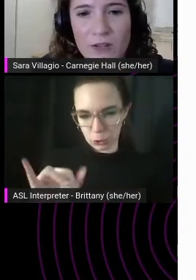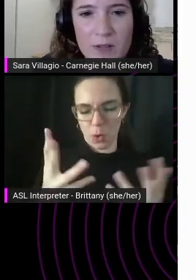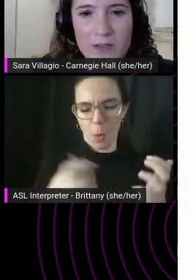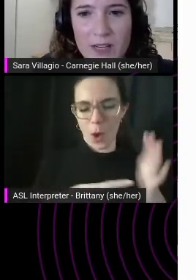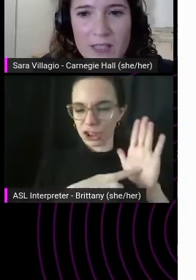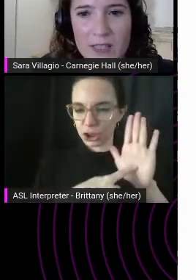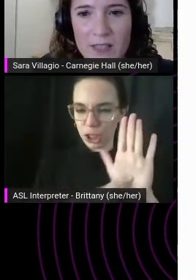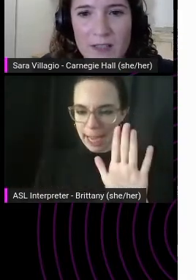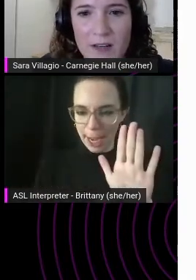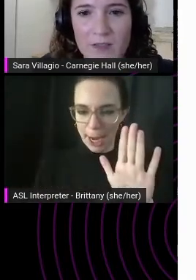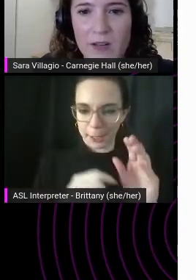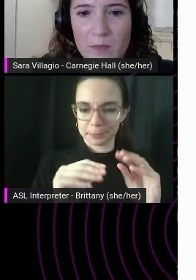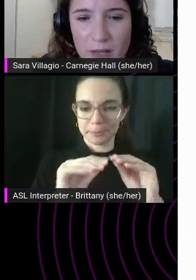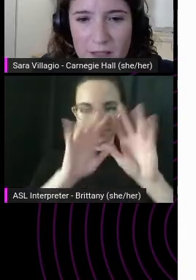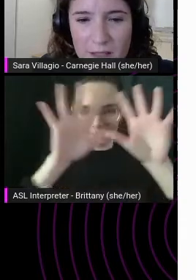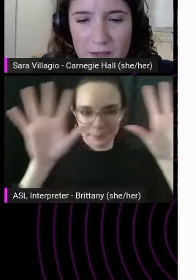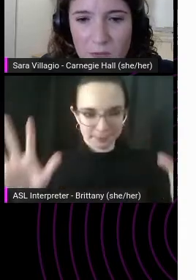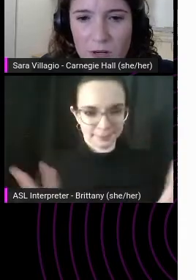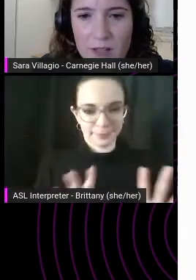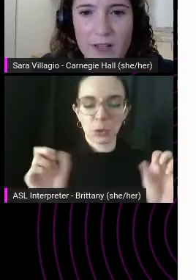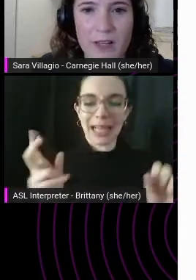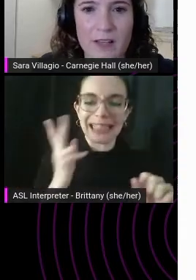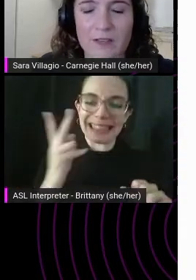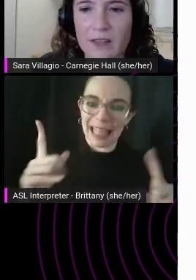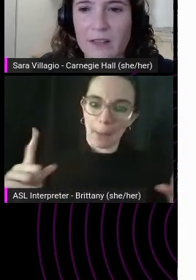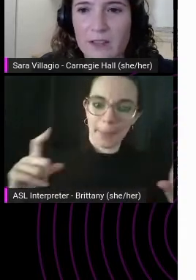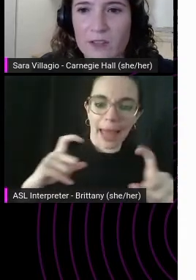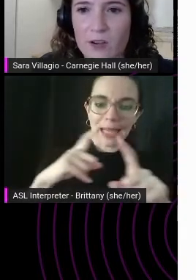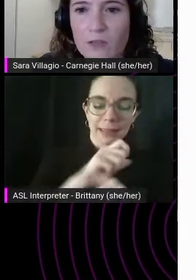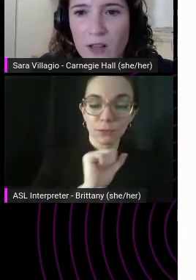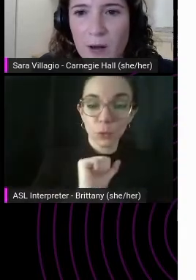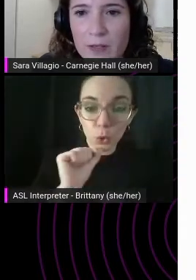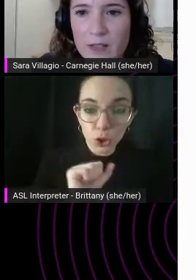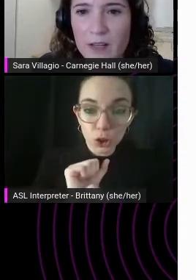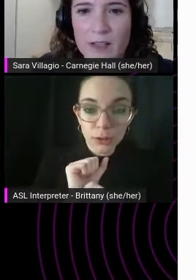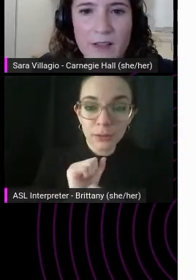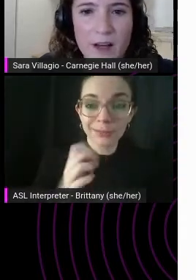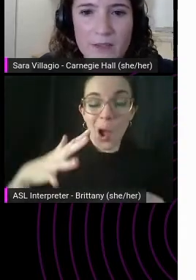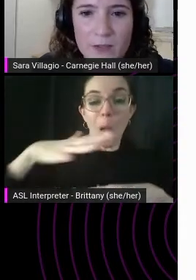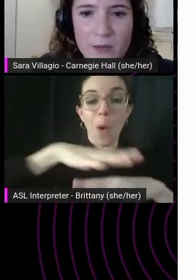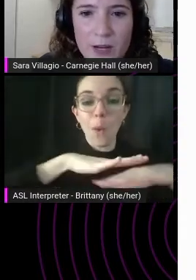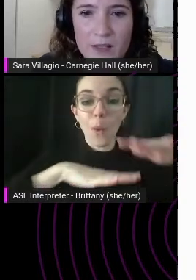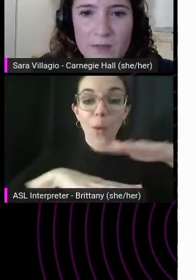a little bit of an idea of the complexity of the work. The fact that there's overlap in a lot of different ways,